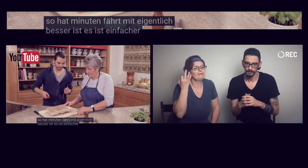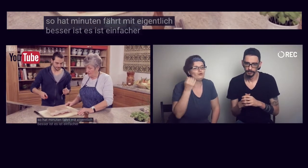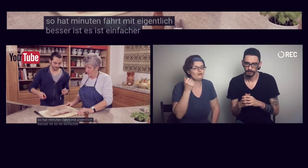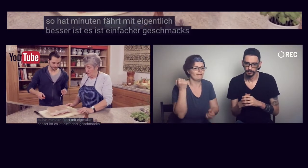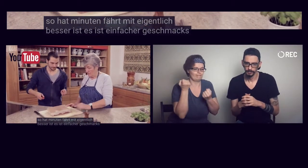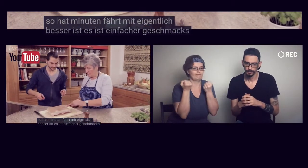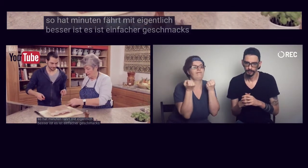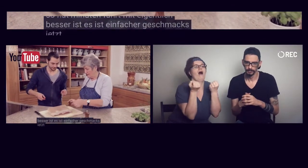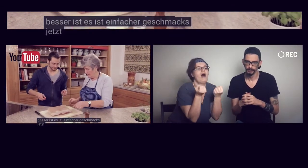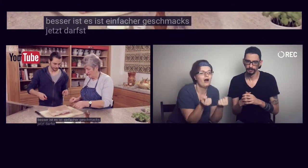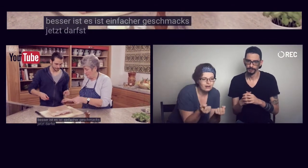[The minutes drive.]